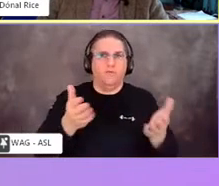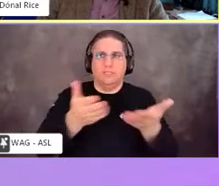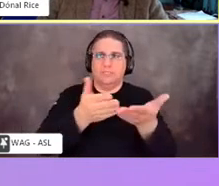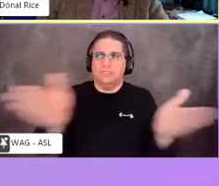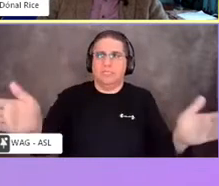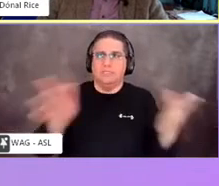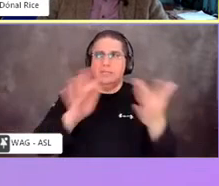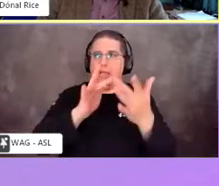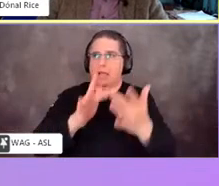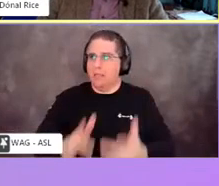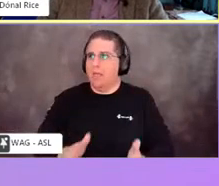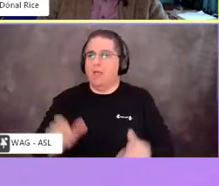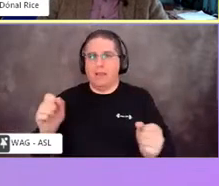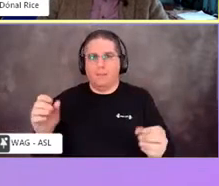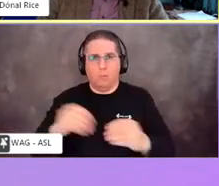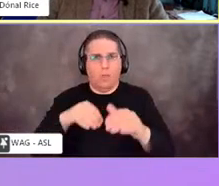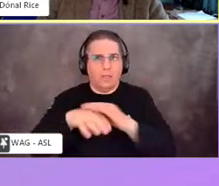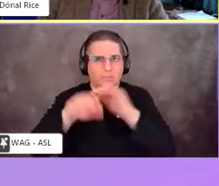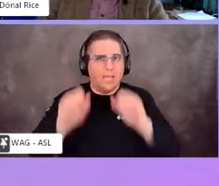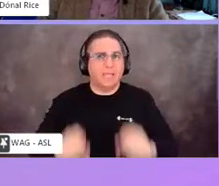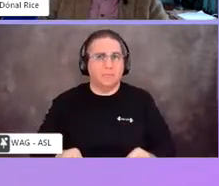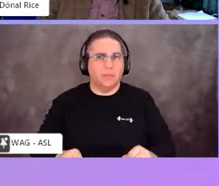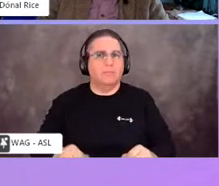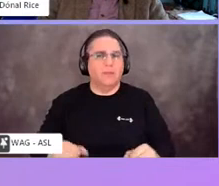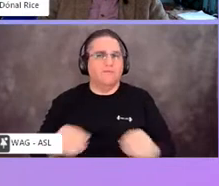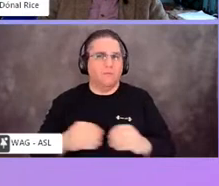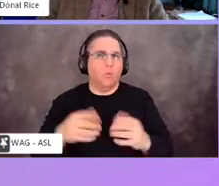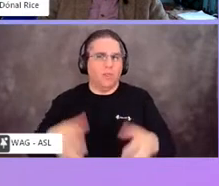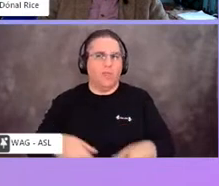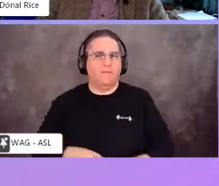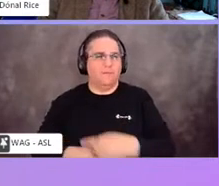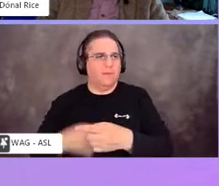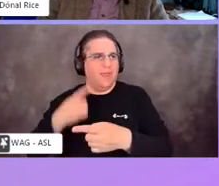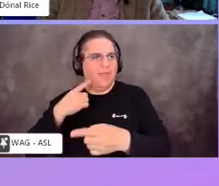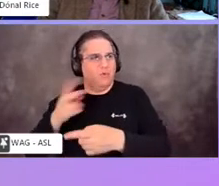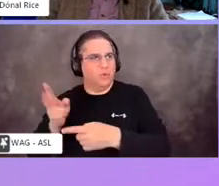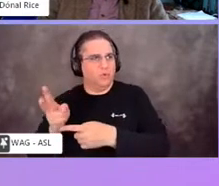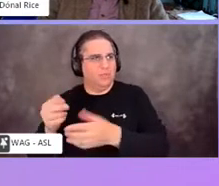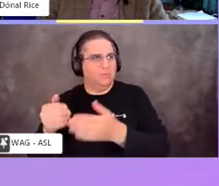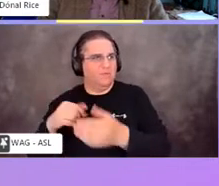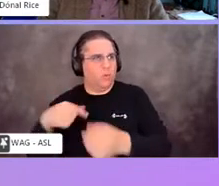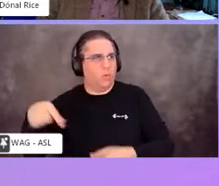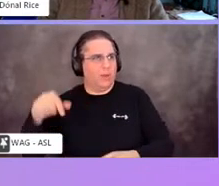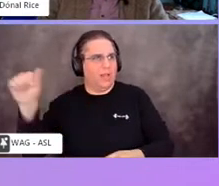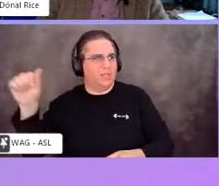again the directive is 1 very positive step forward as I see it provides a public